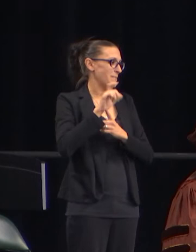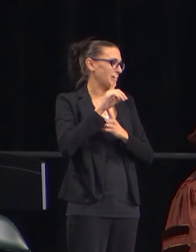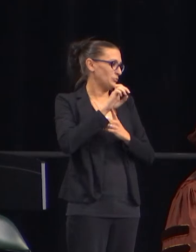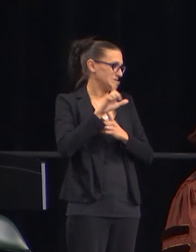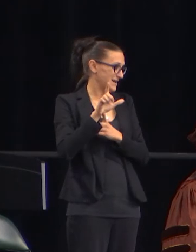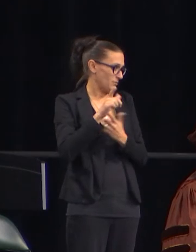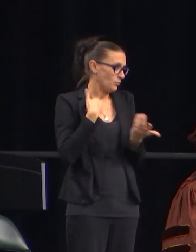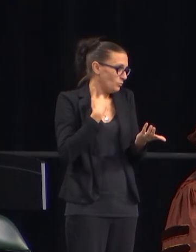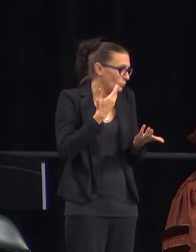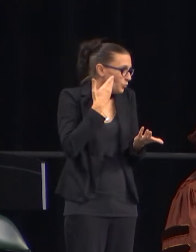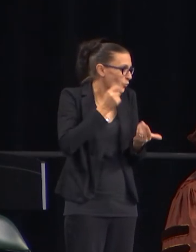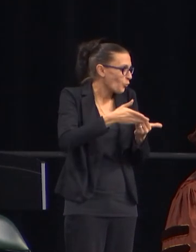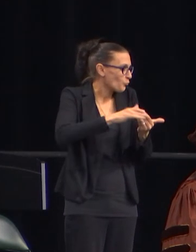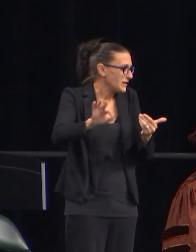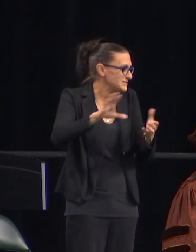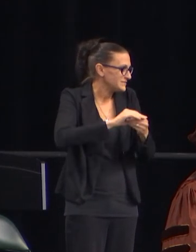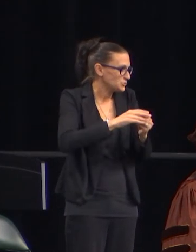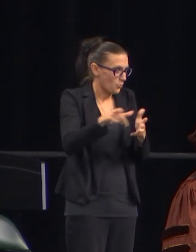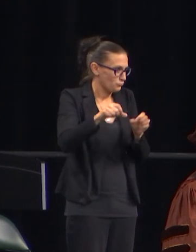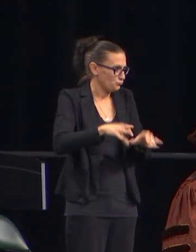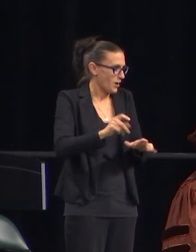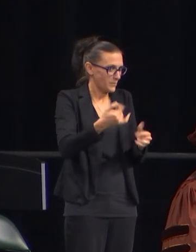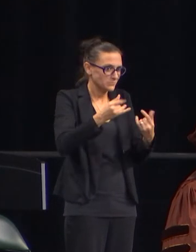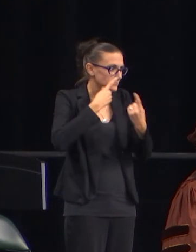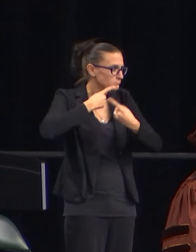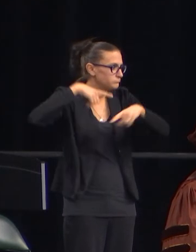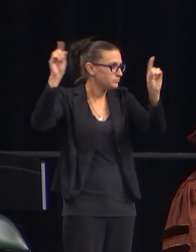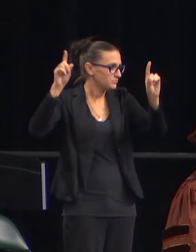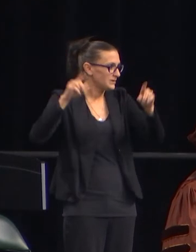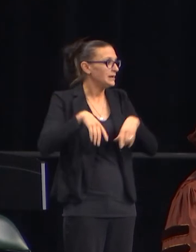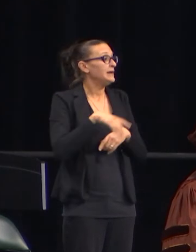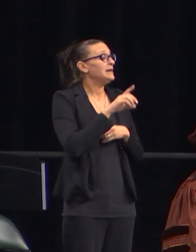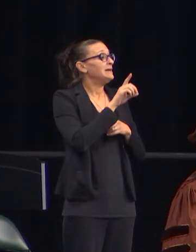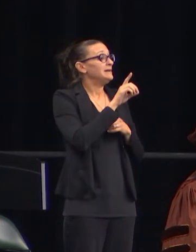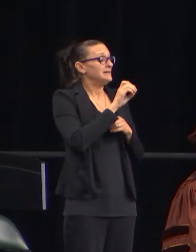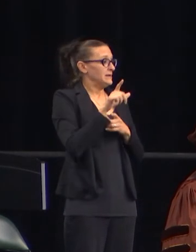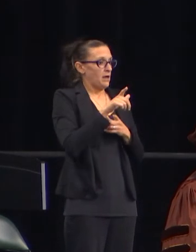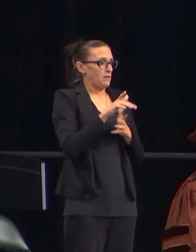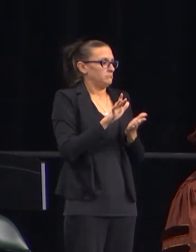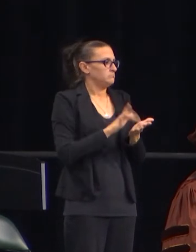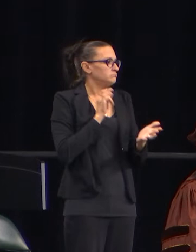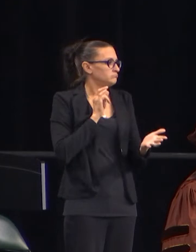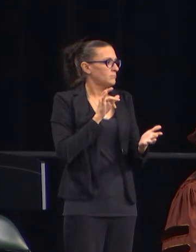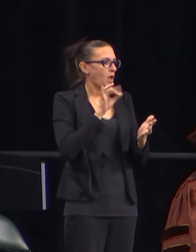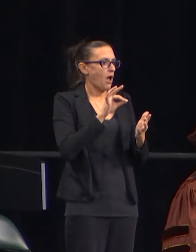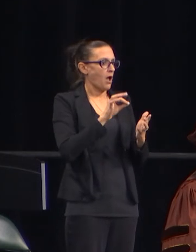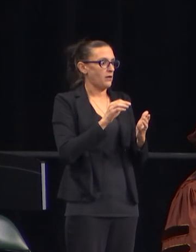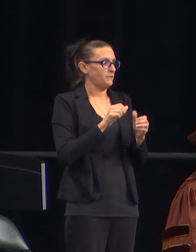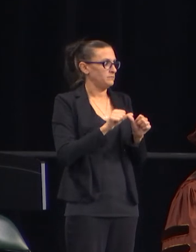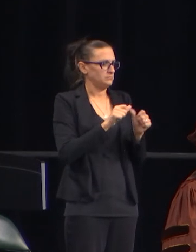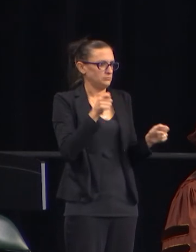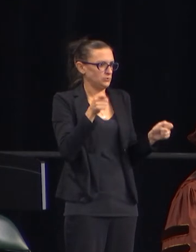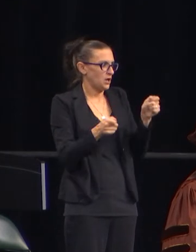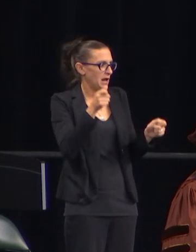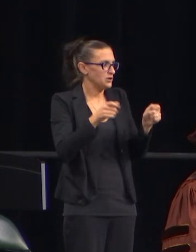and we all know the rest of that story. Dell took advantage of the ever-changing commoditization of the lowering of prices